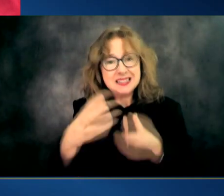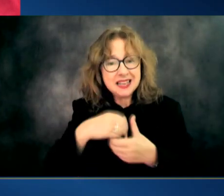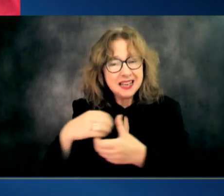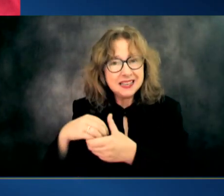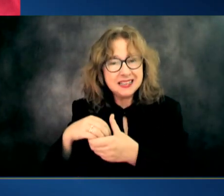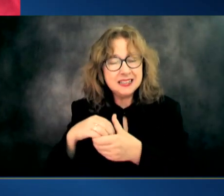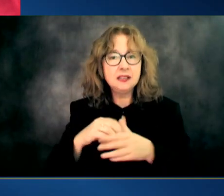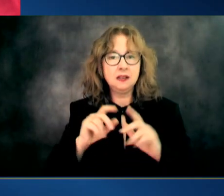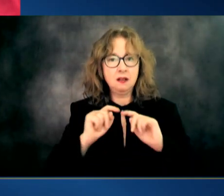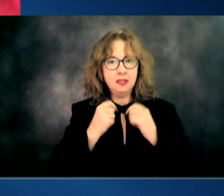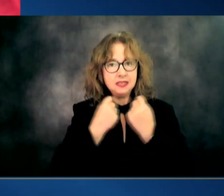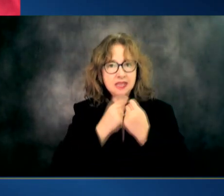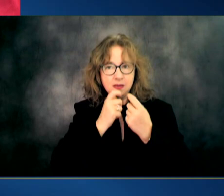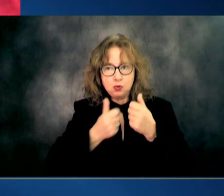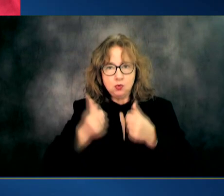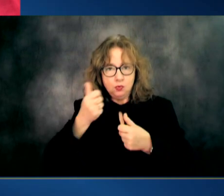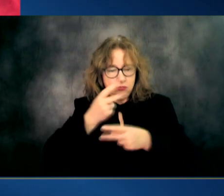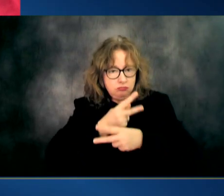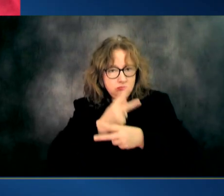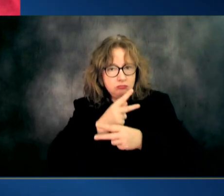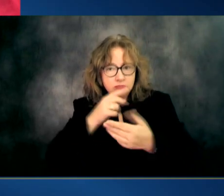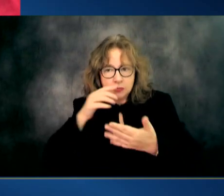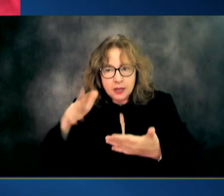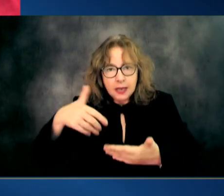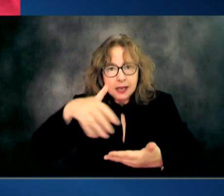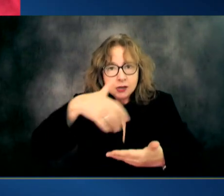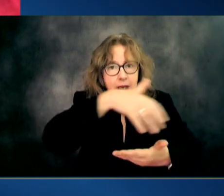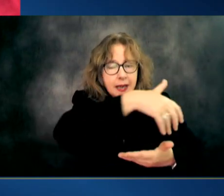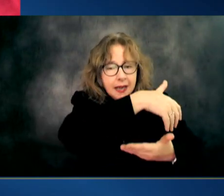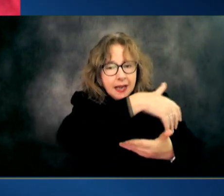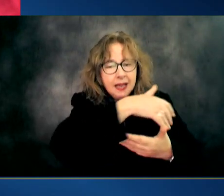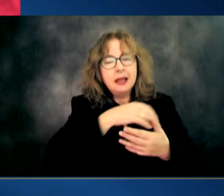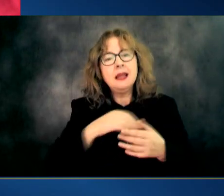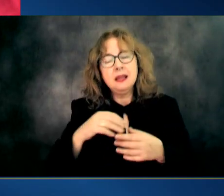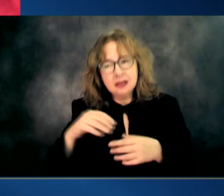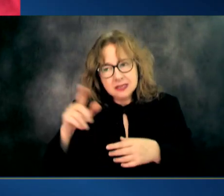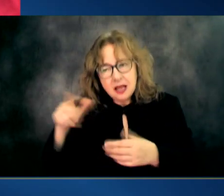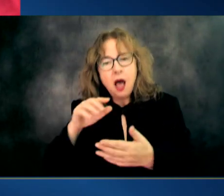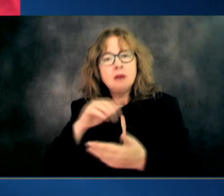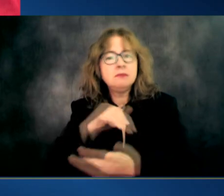collection include researchers and clinicians, but also community based organizations,